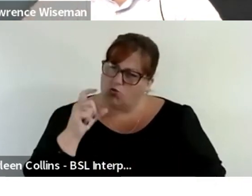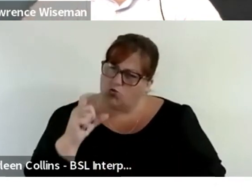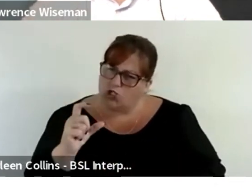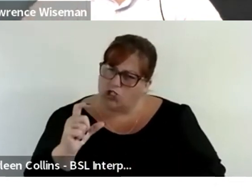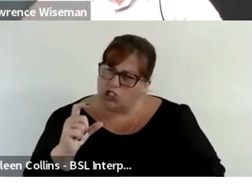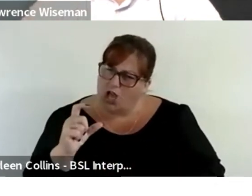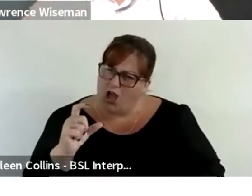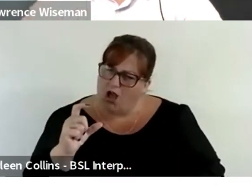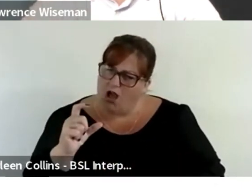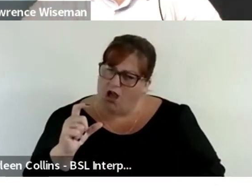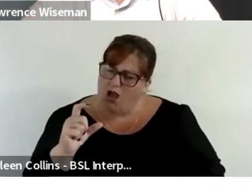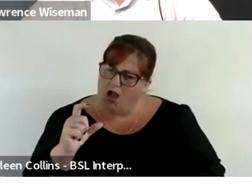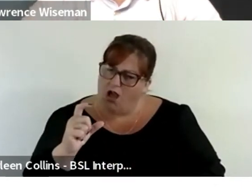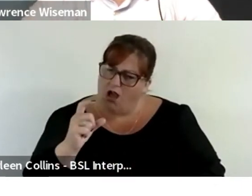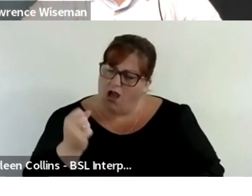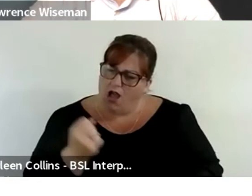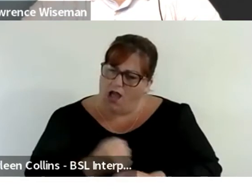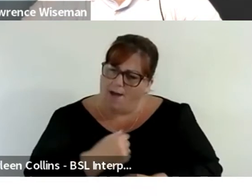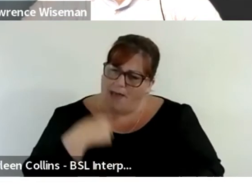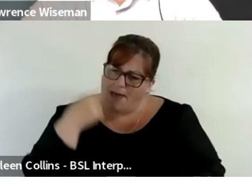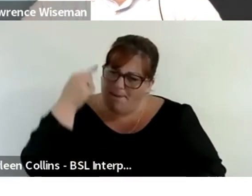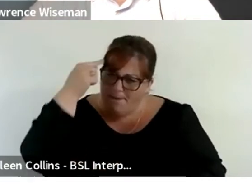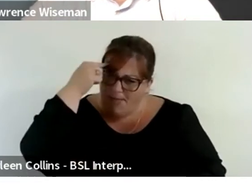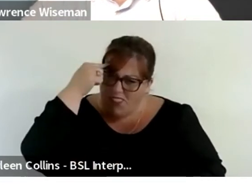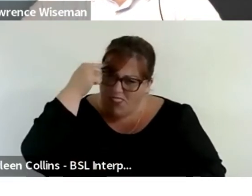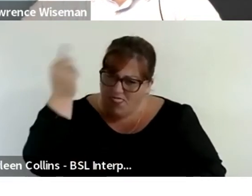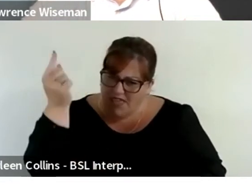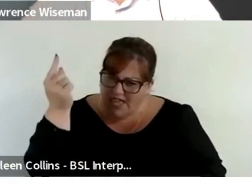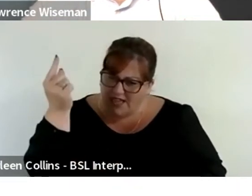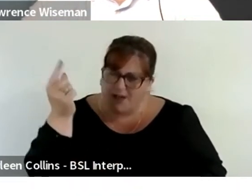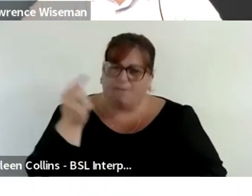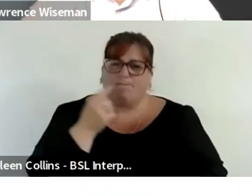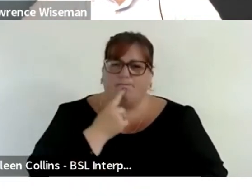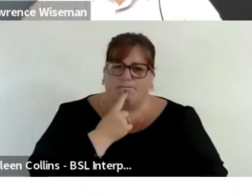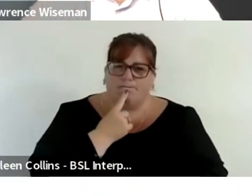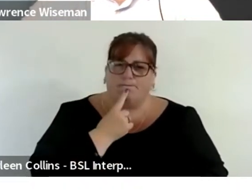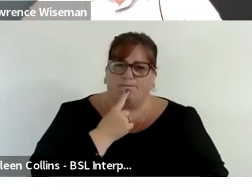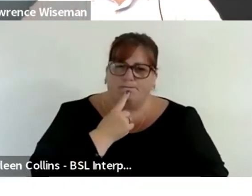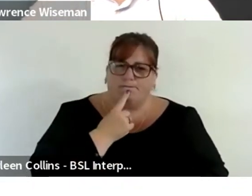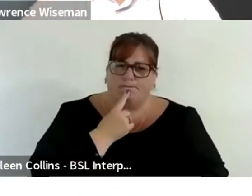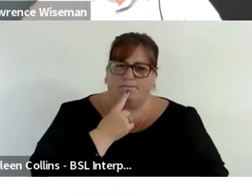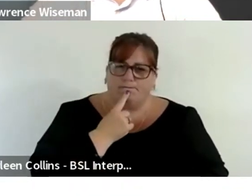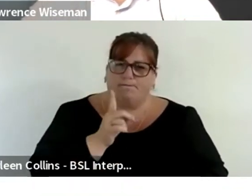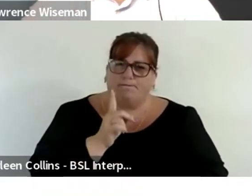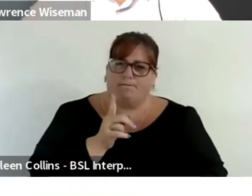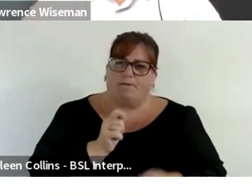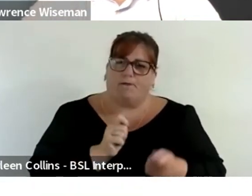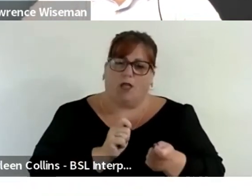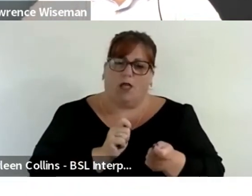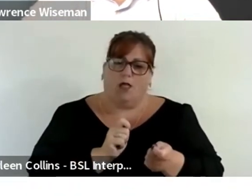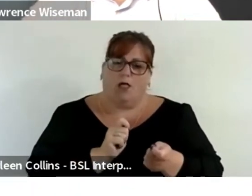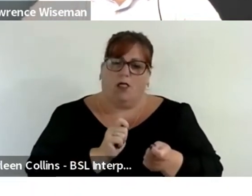Which is that the adjustments that help us most are not always the big